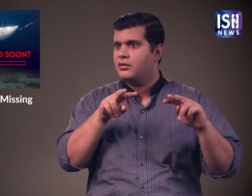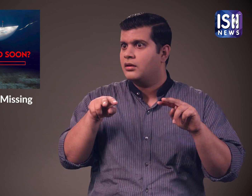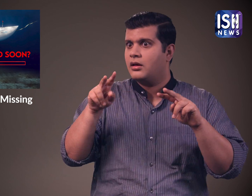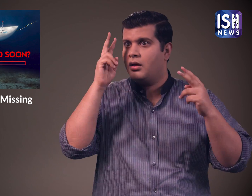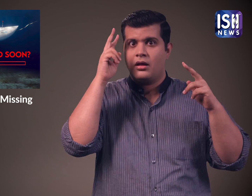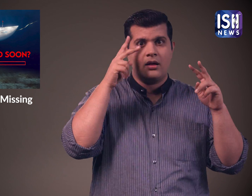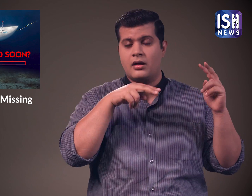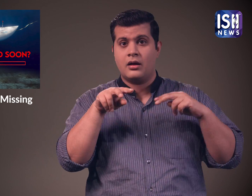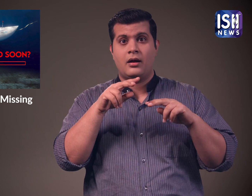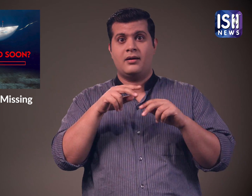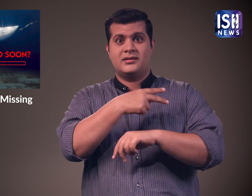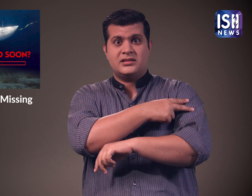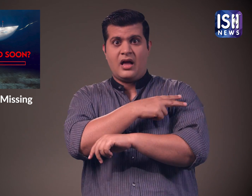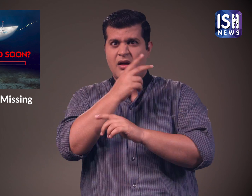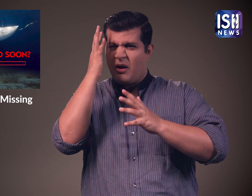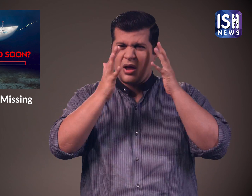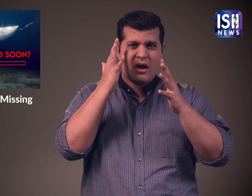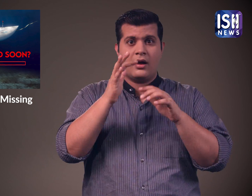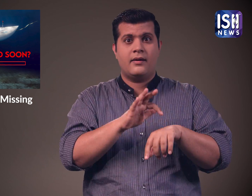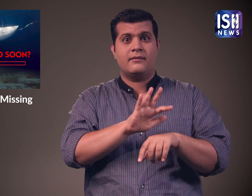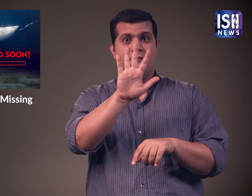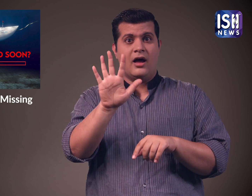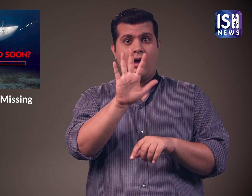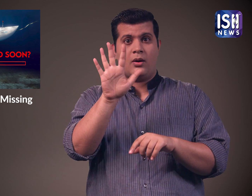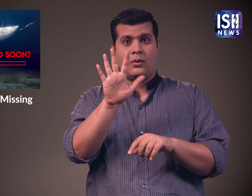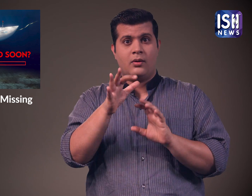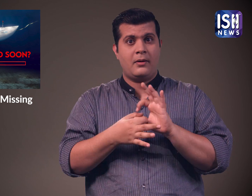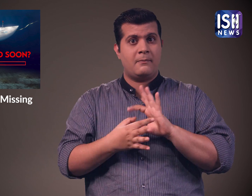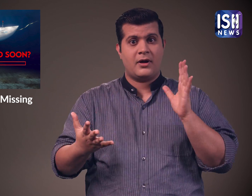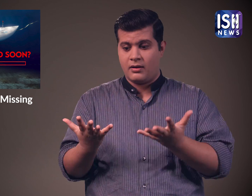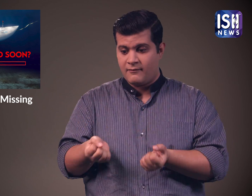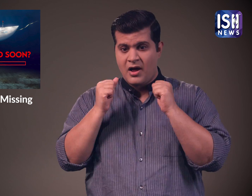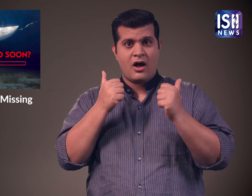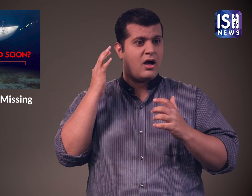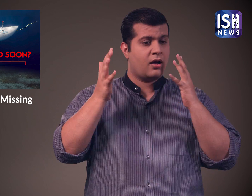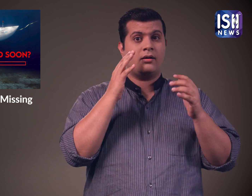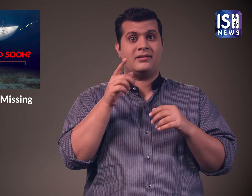The staff couldn't locate the Titan for more than 5 hours.